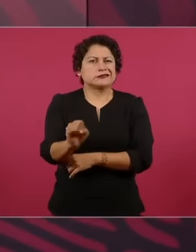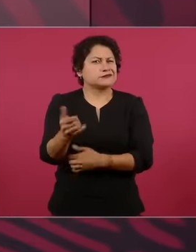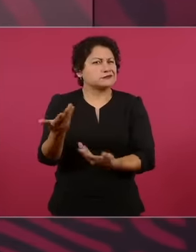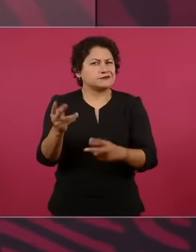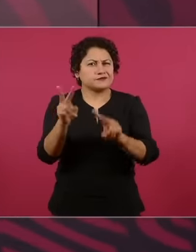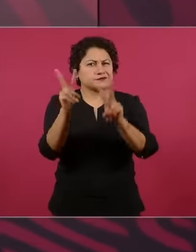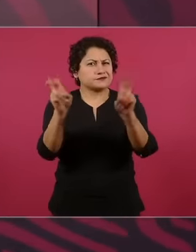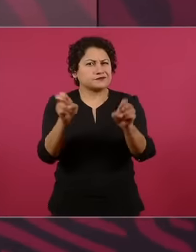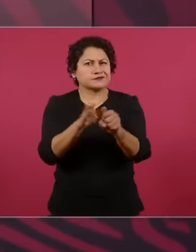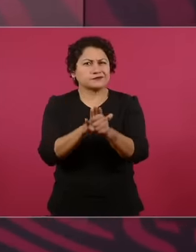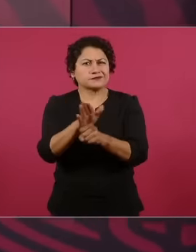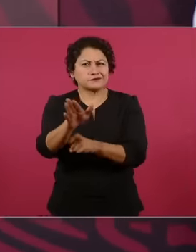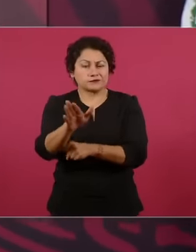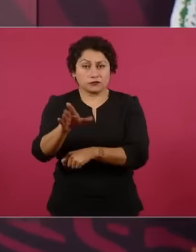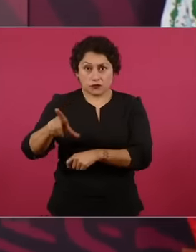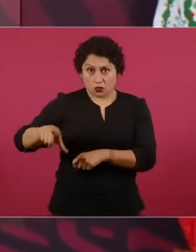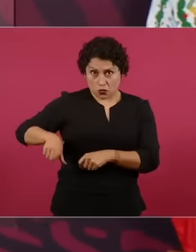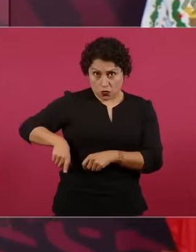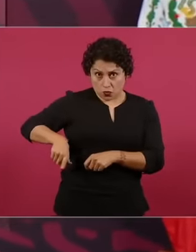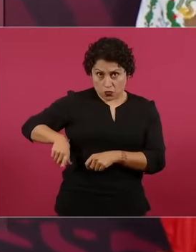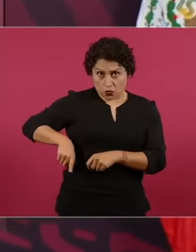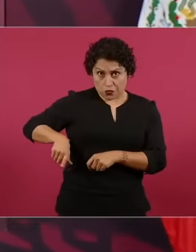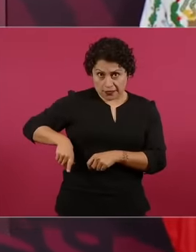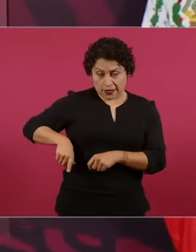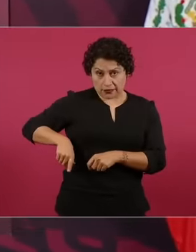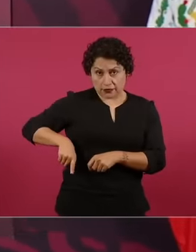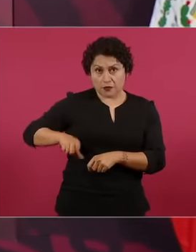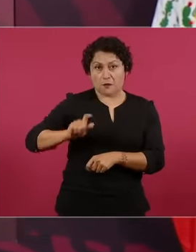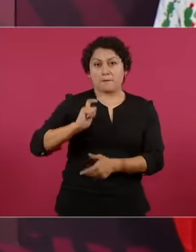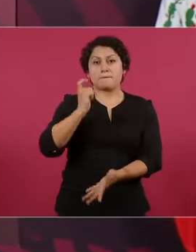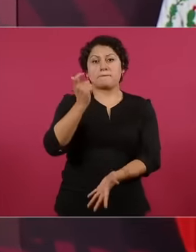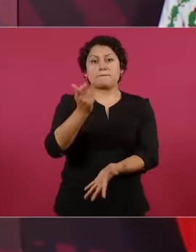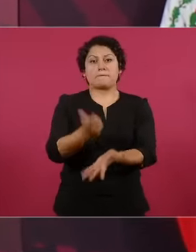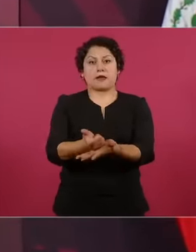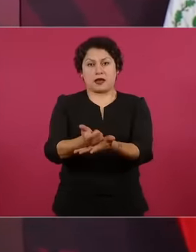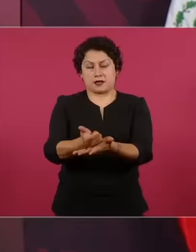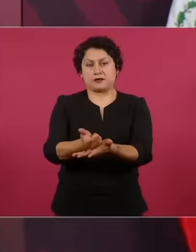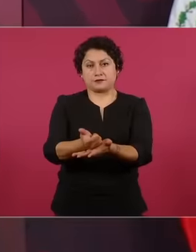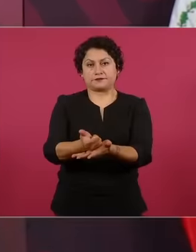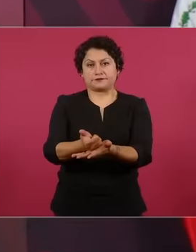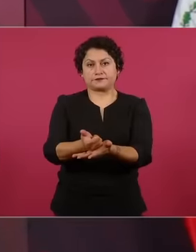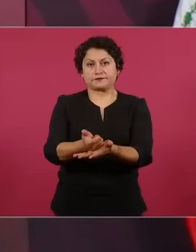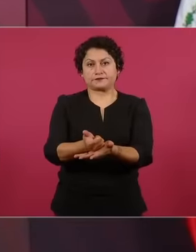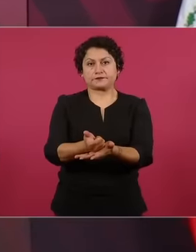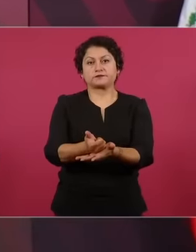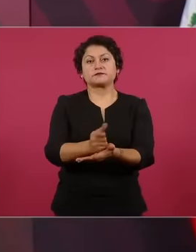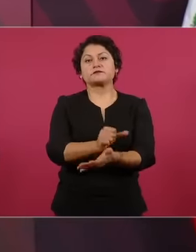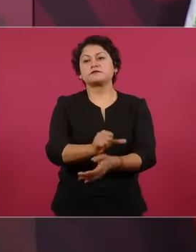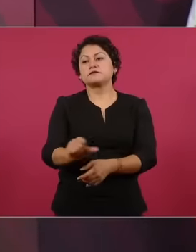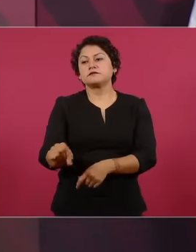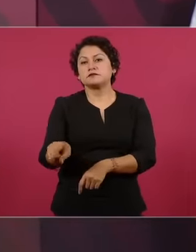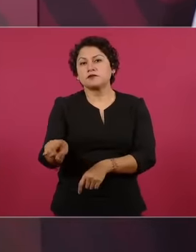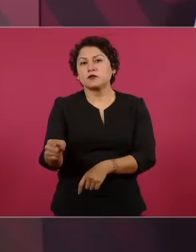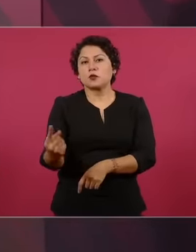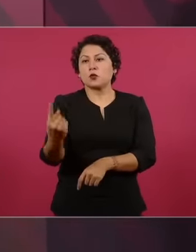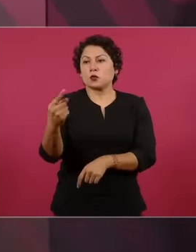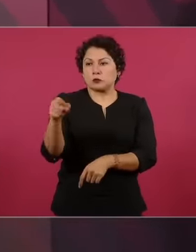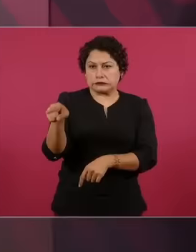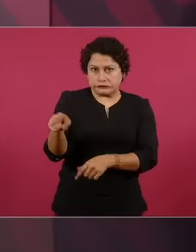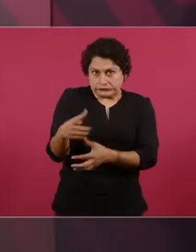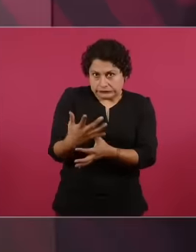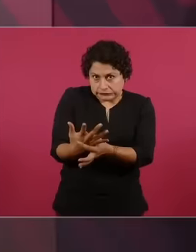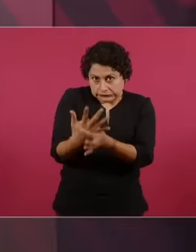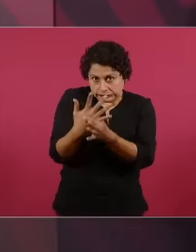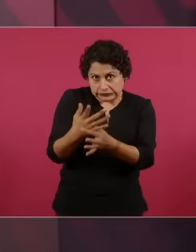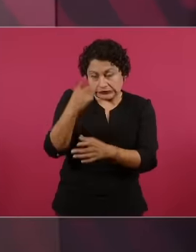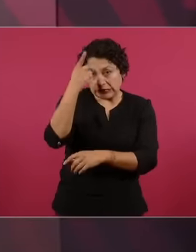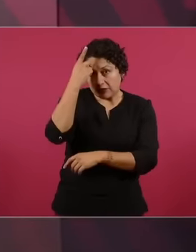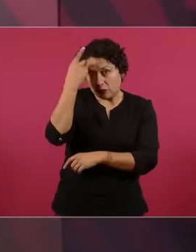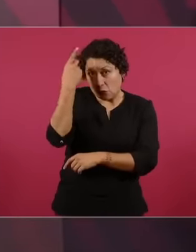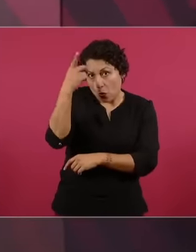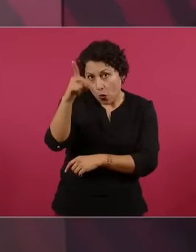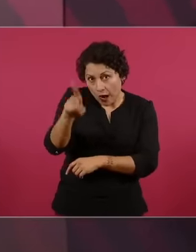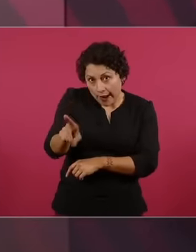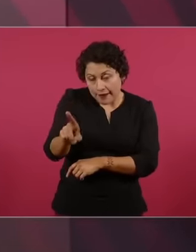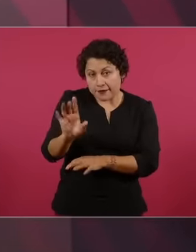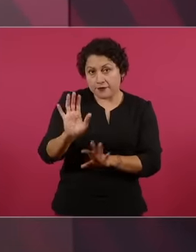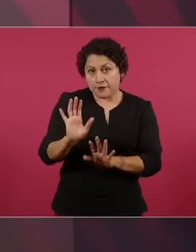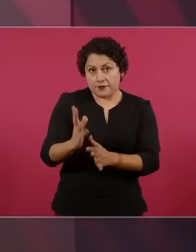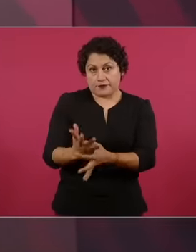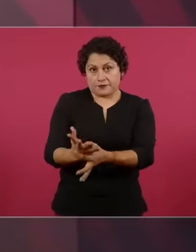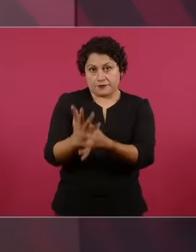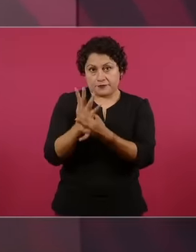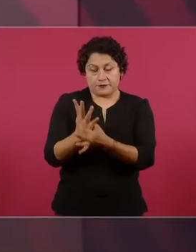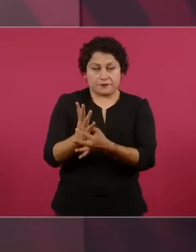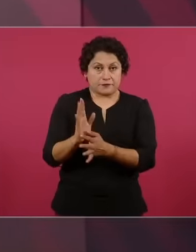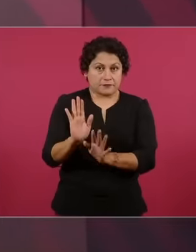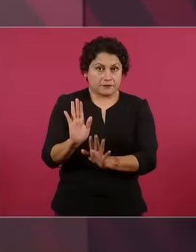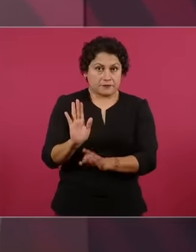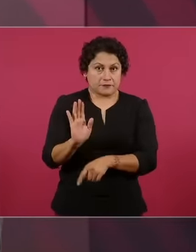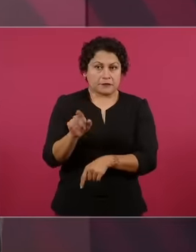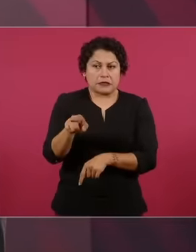emiza to a supposed owner who must be a grandson great-grandson If there